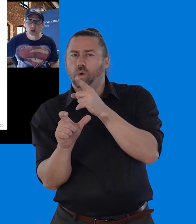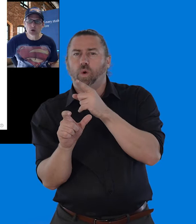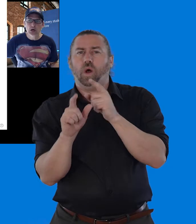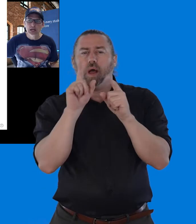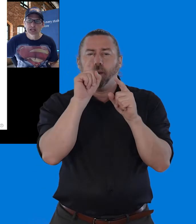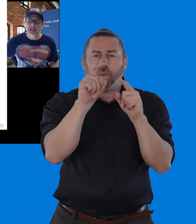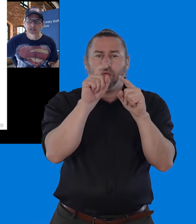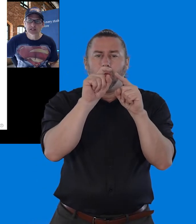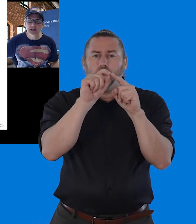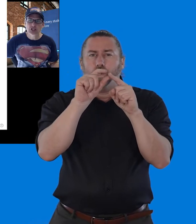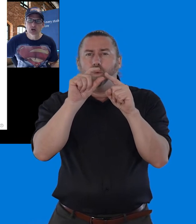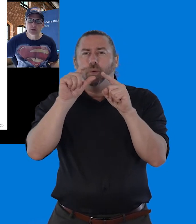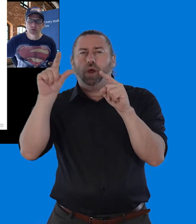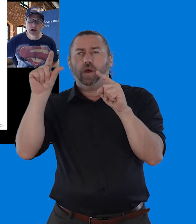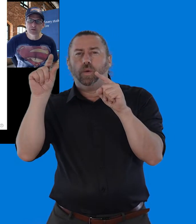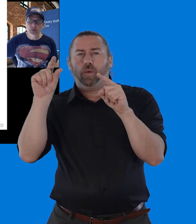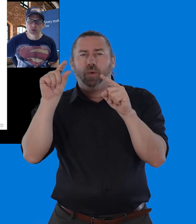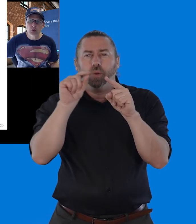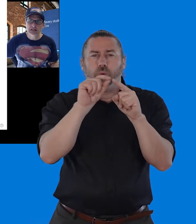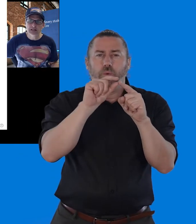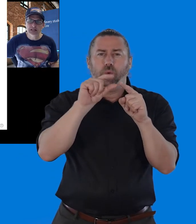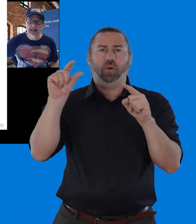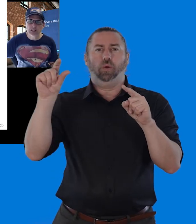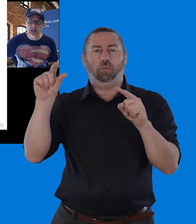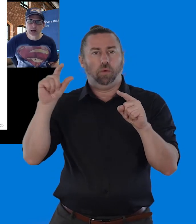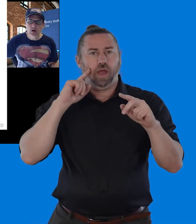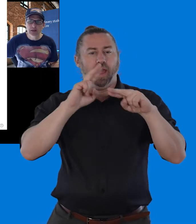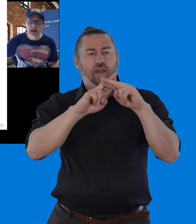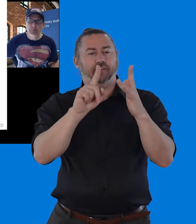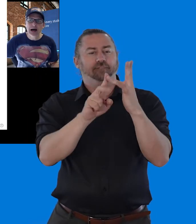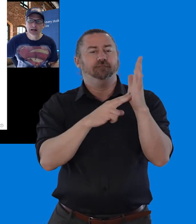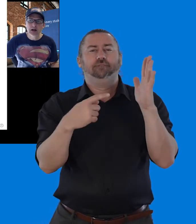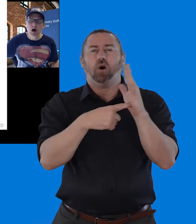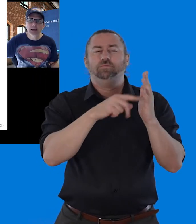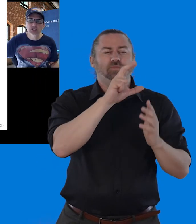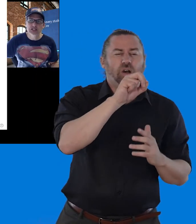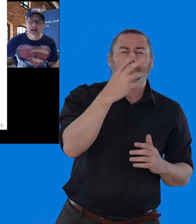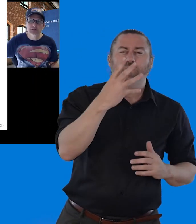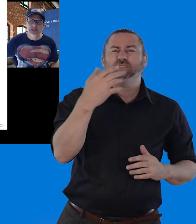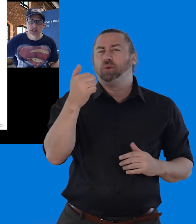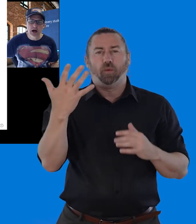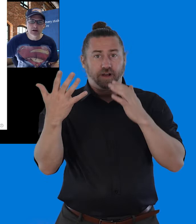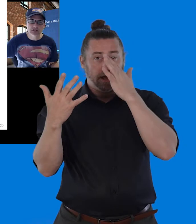So yes, it's gonna show me my font points. It is actually on there, but I just have a slider.